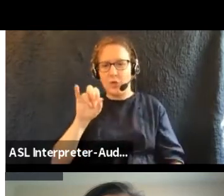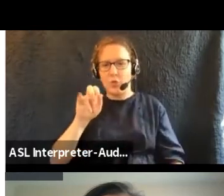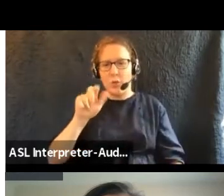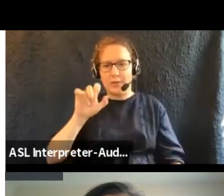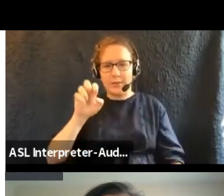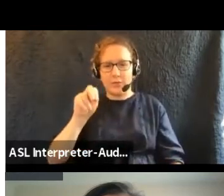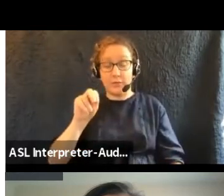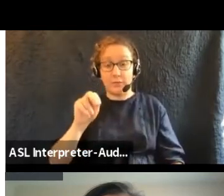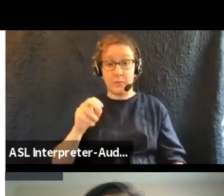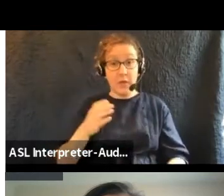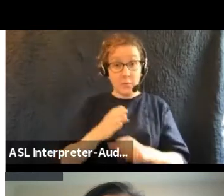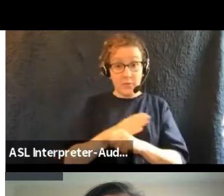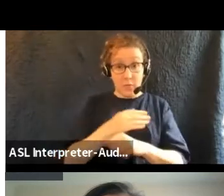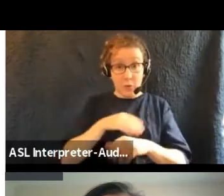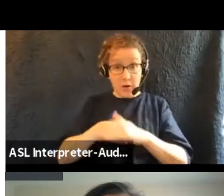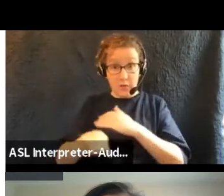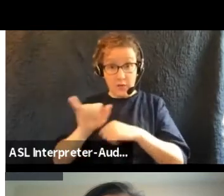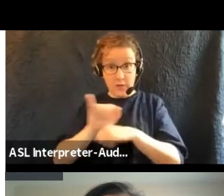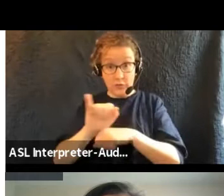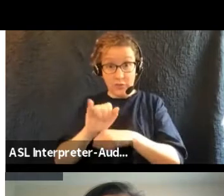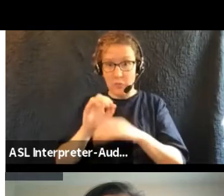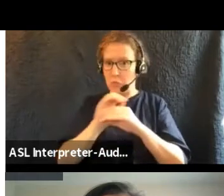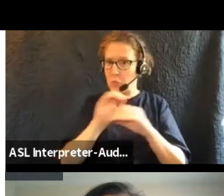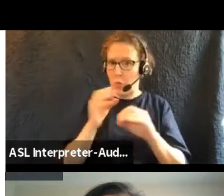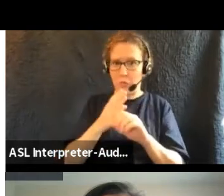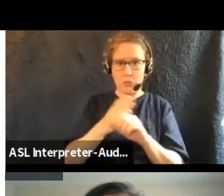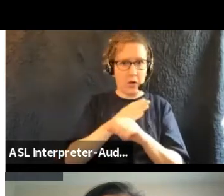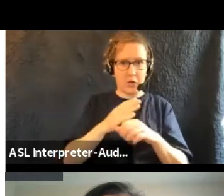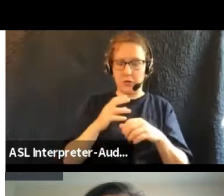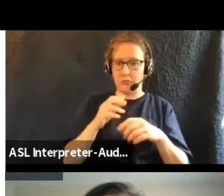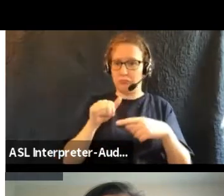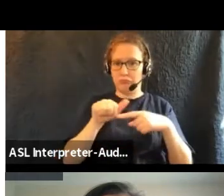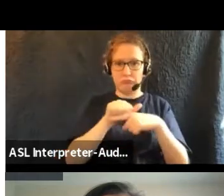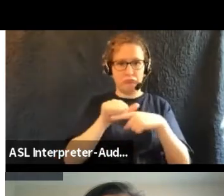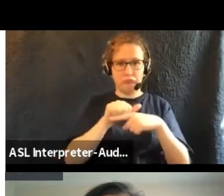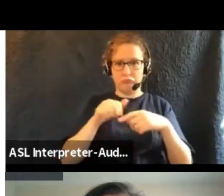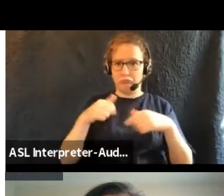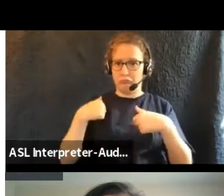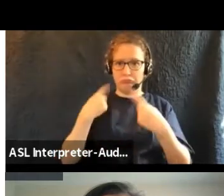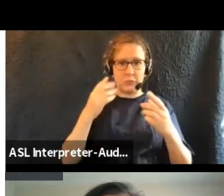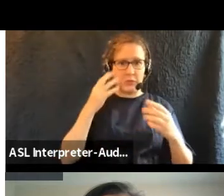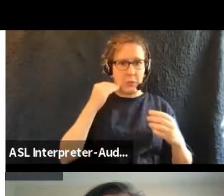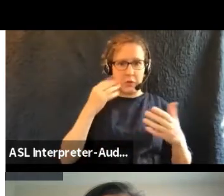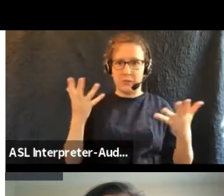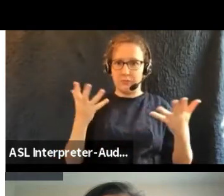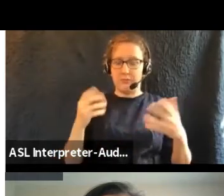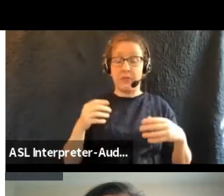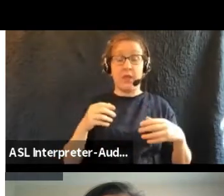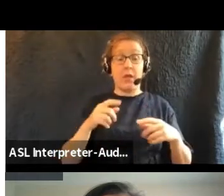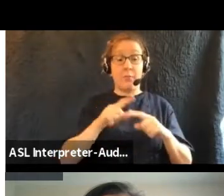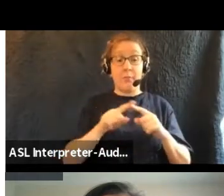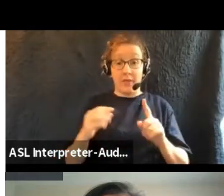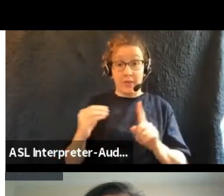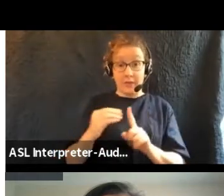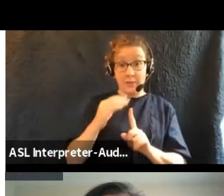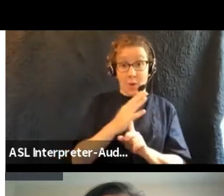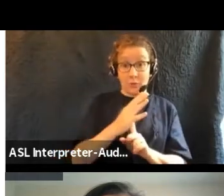the exposure to the need and the gaps that I found obviously greatly influenced me to do what I do today.